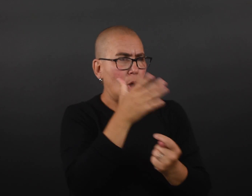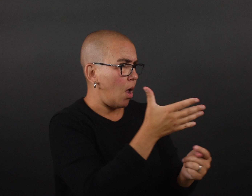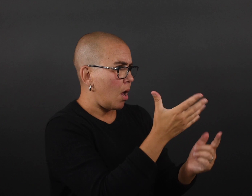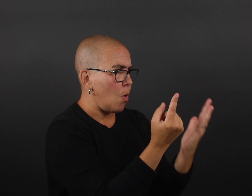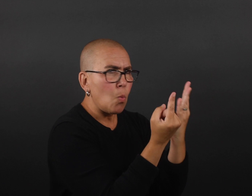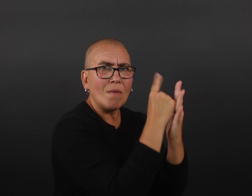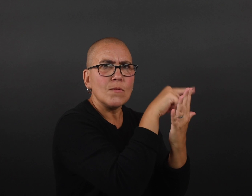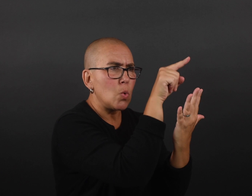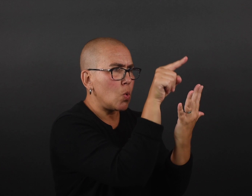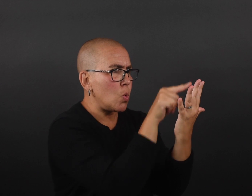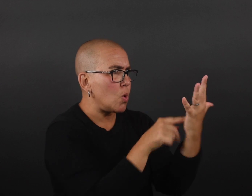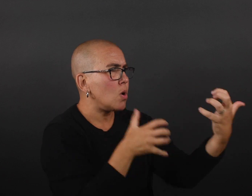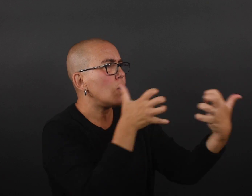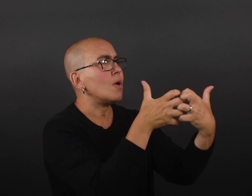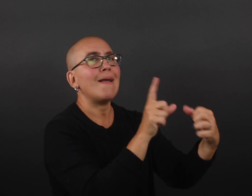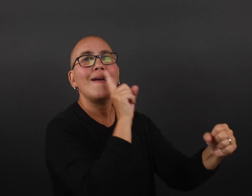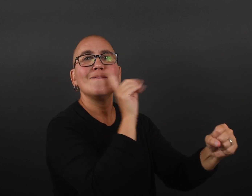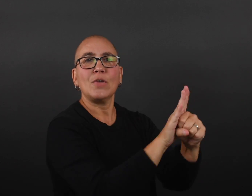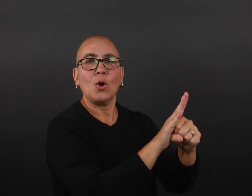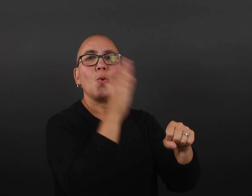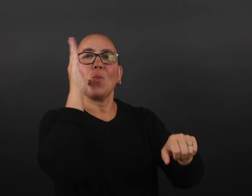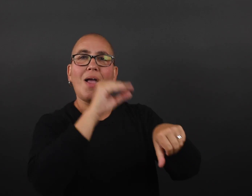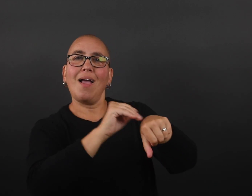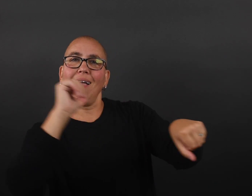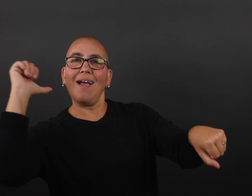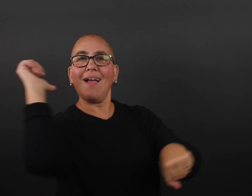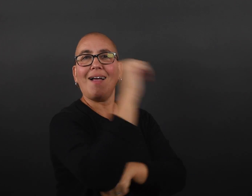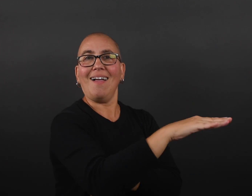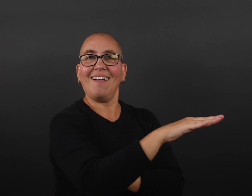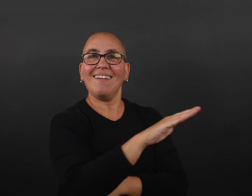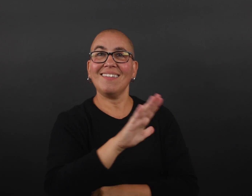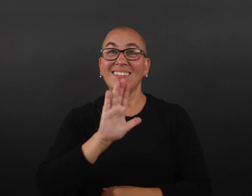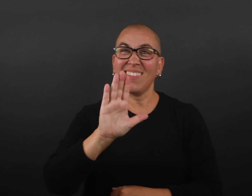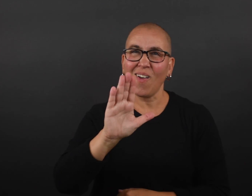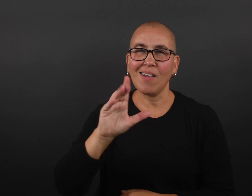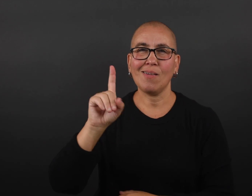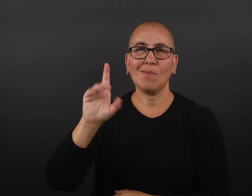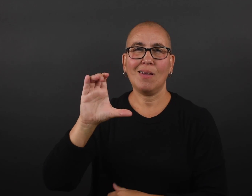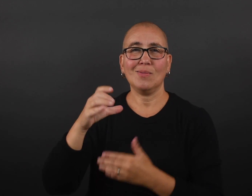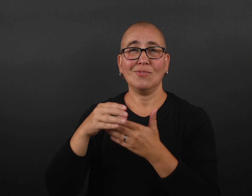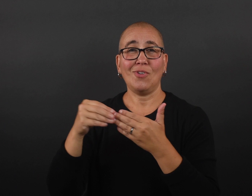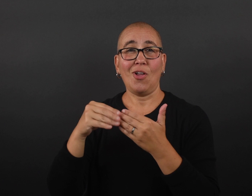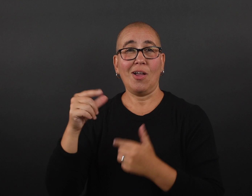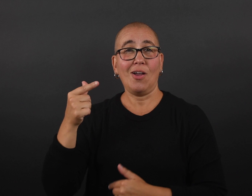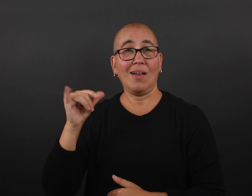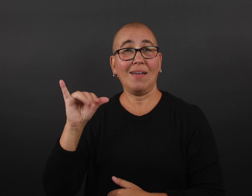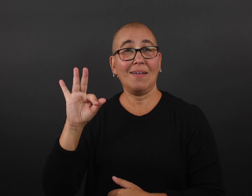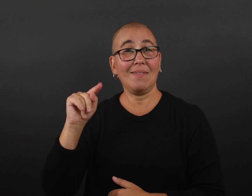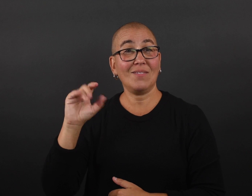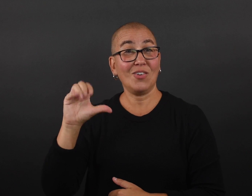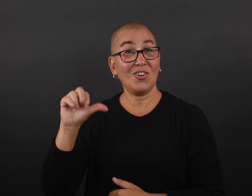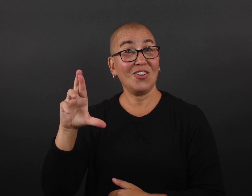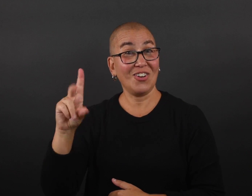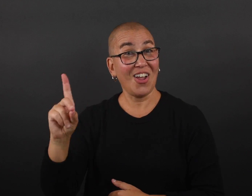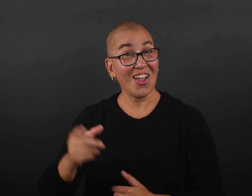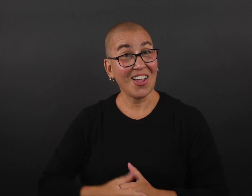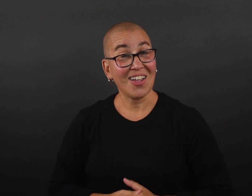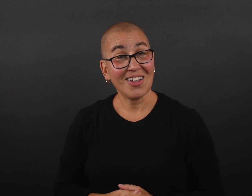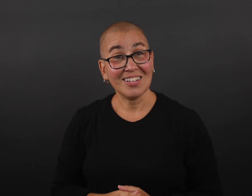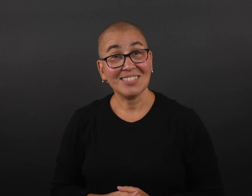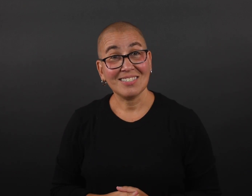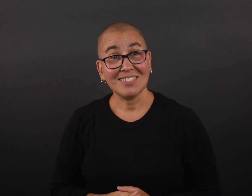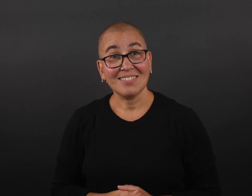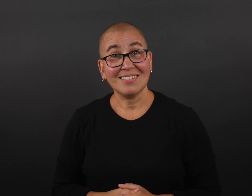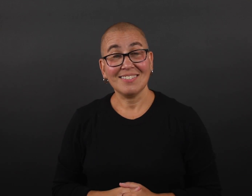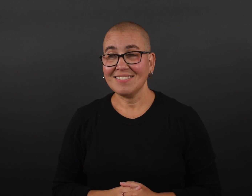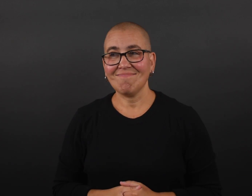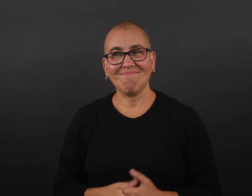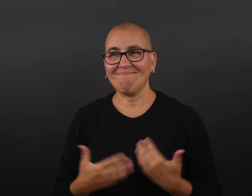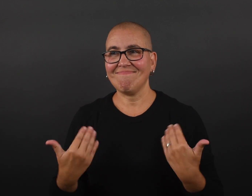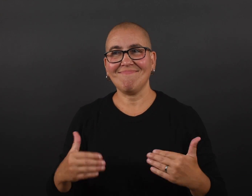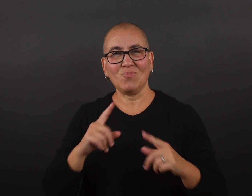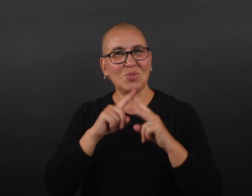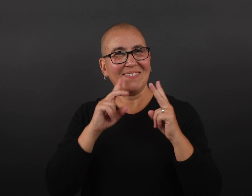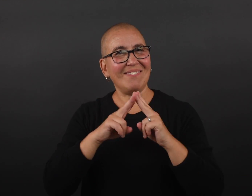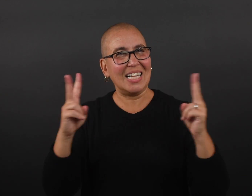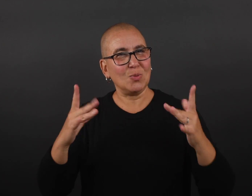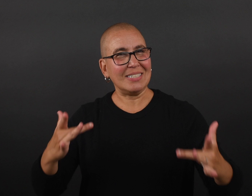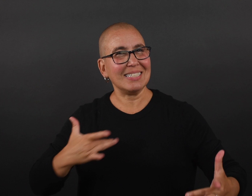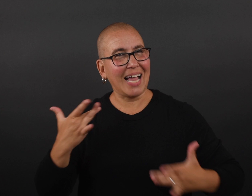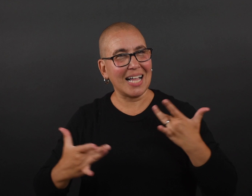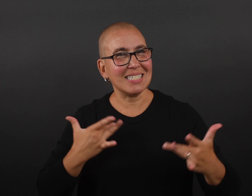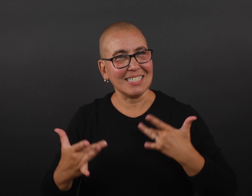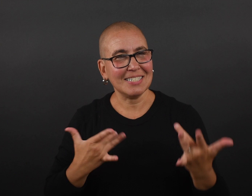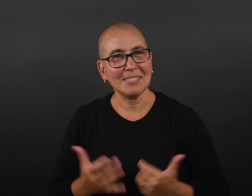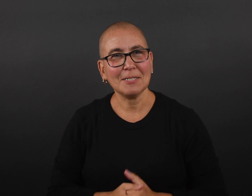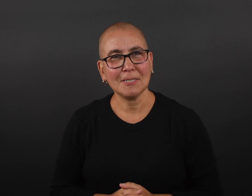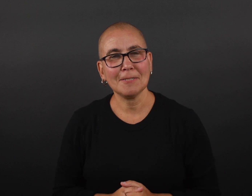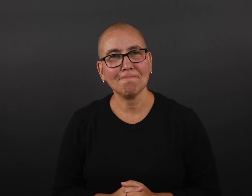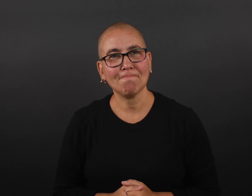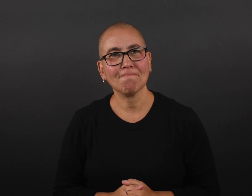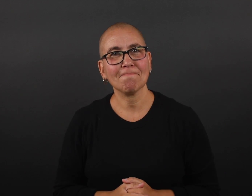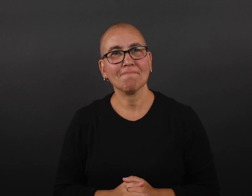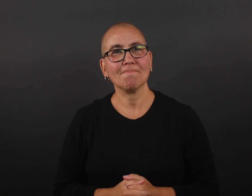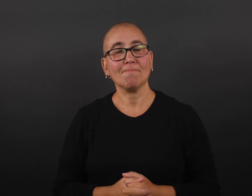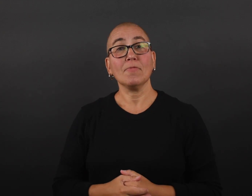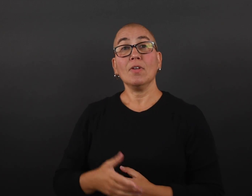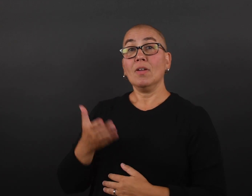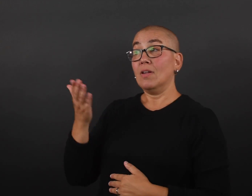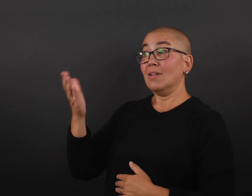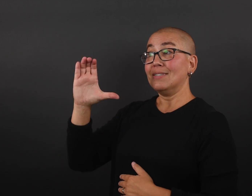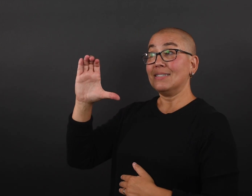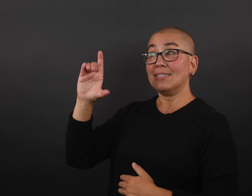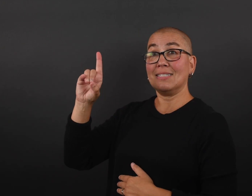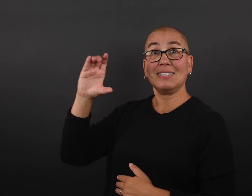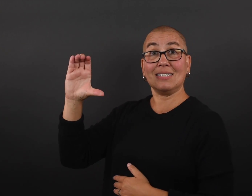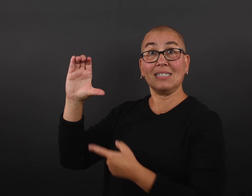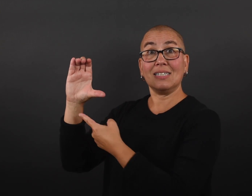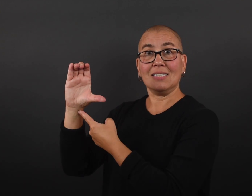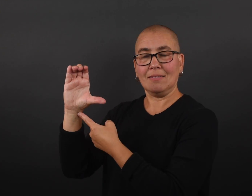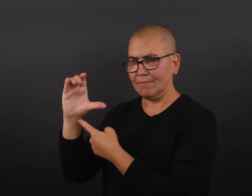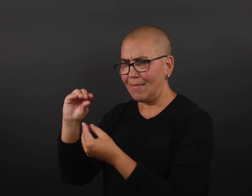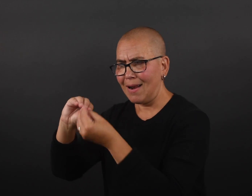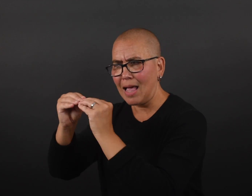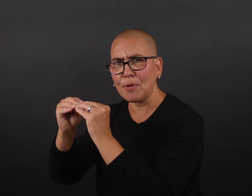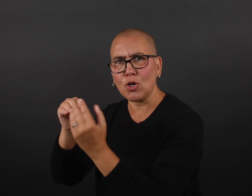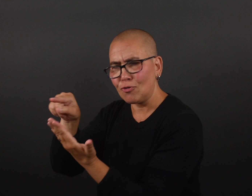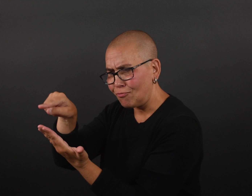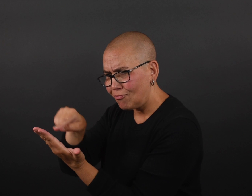Vaccine information will be subject to verification by the Department of Health.